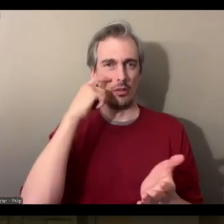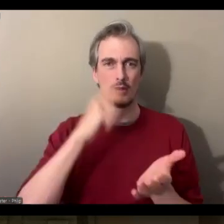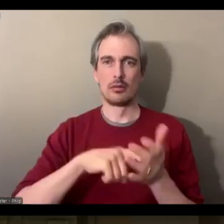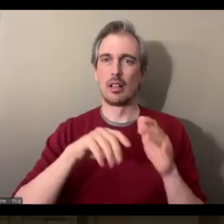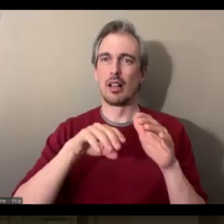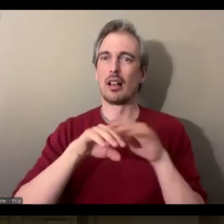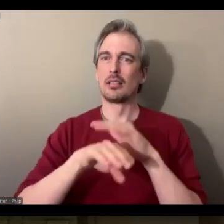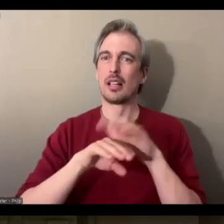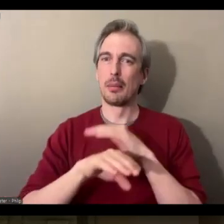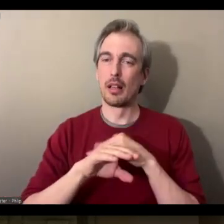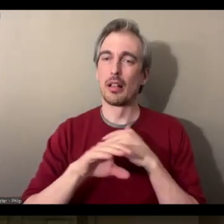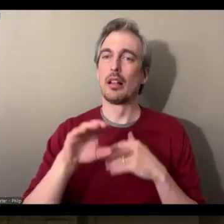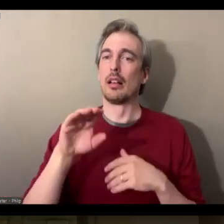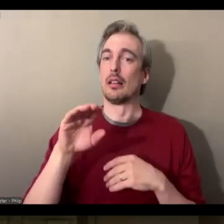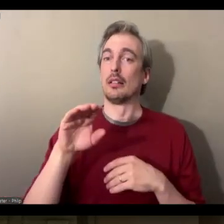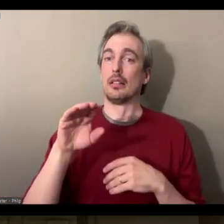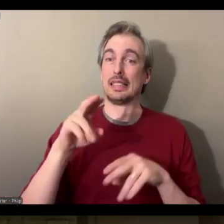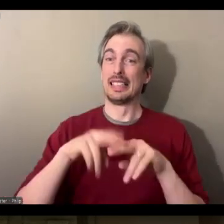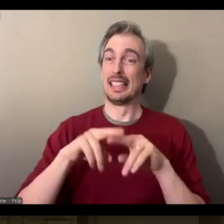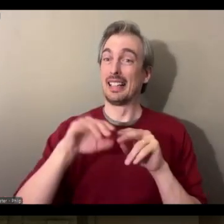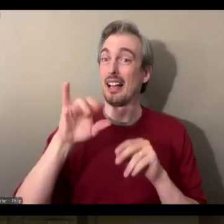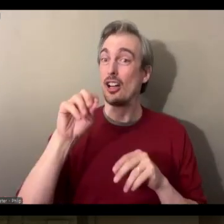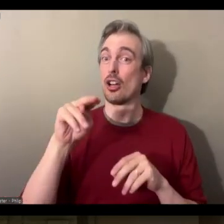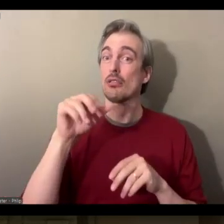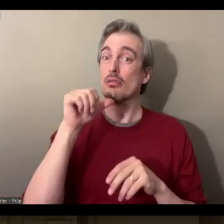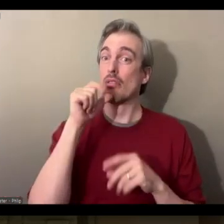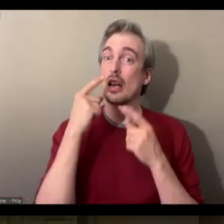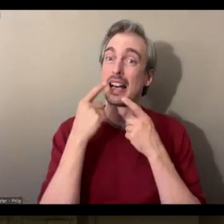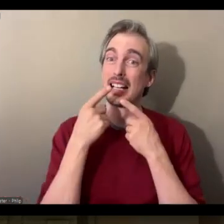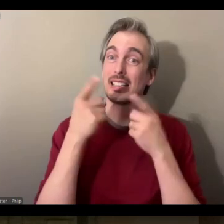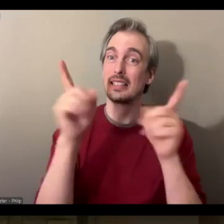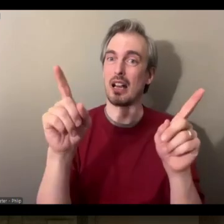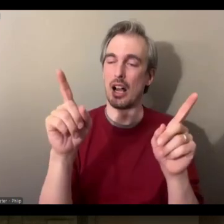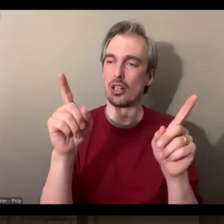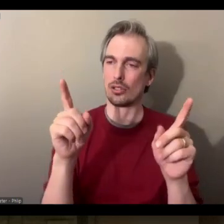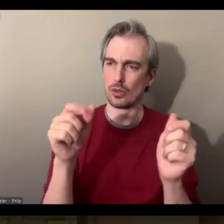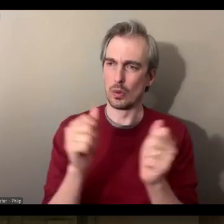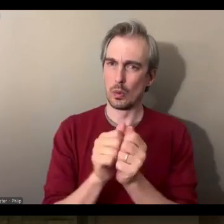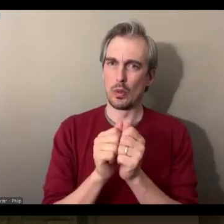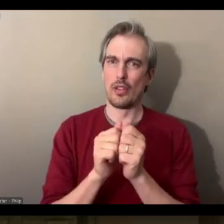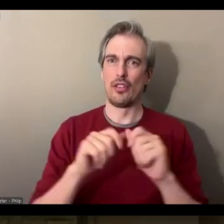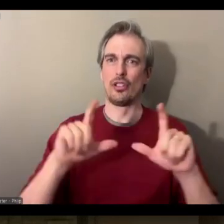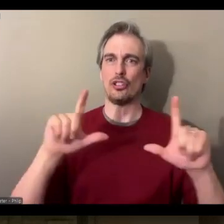An obvious issue if you're trying to provide multiple types of accessibility to a person